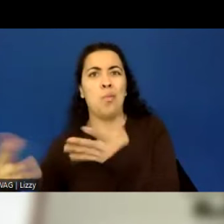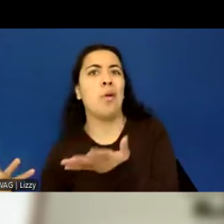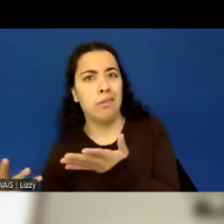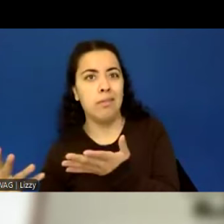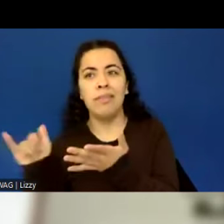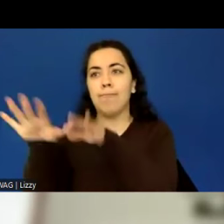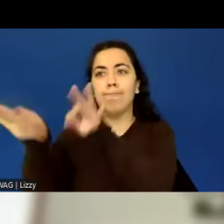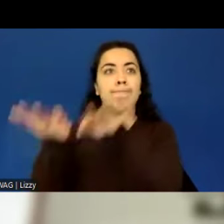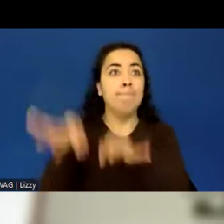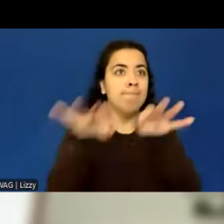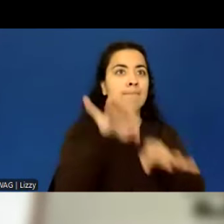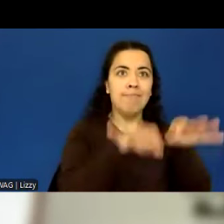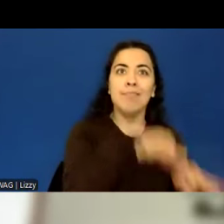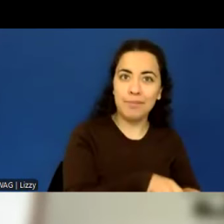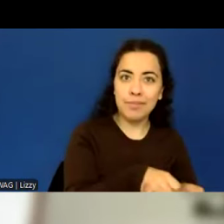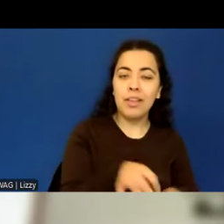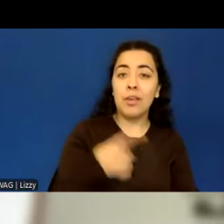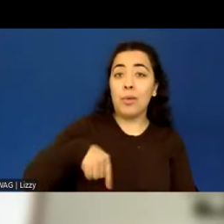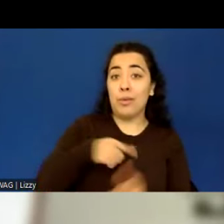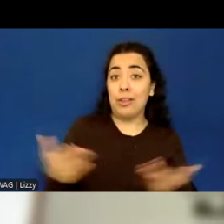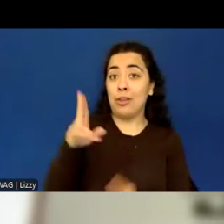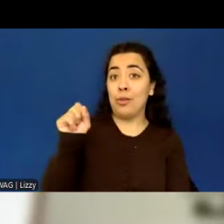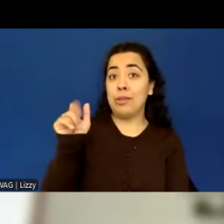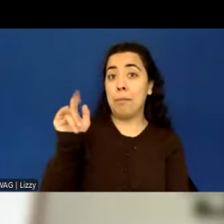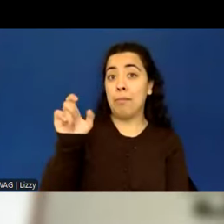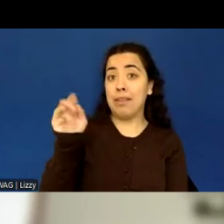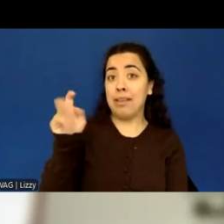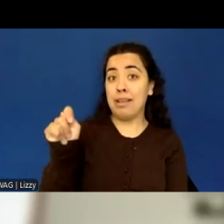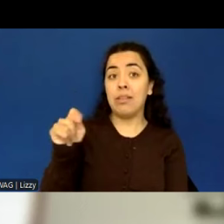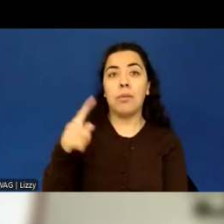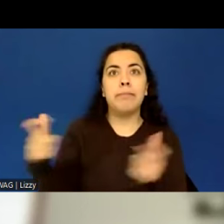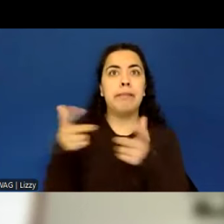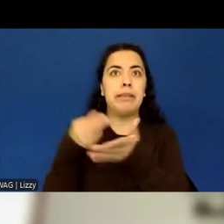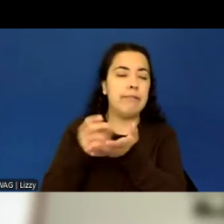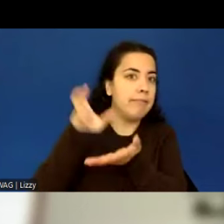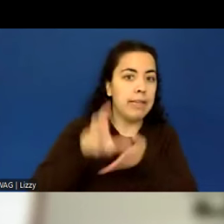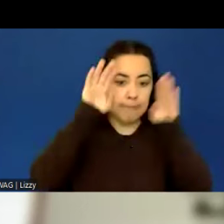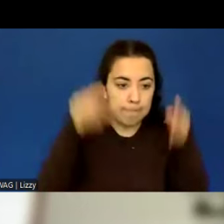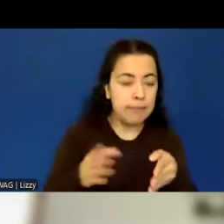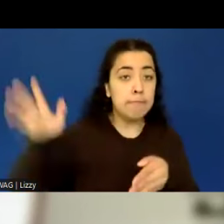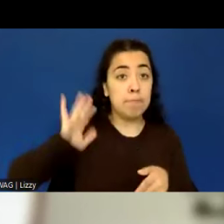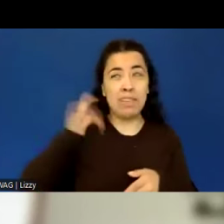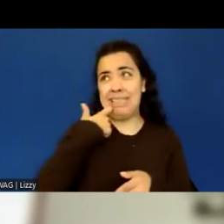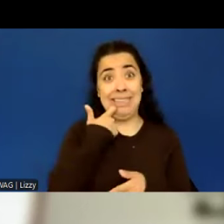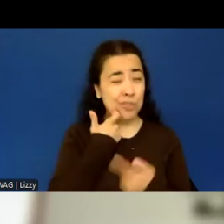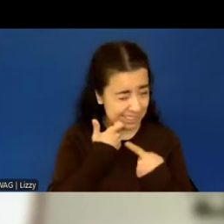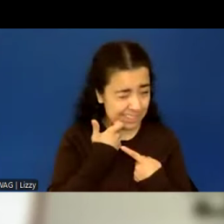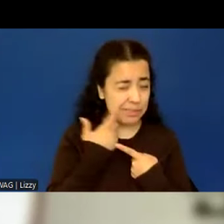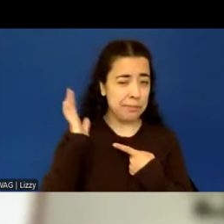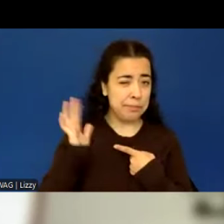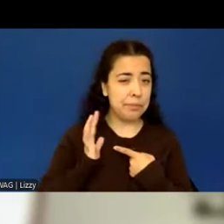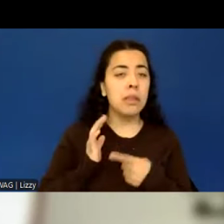UsableNet one biggest investments we did in the recent past was indeed on making sure that our